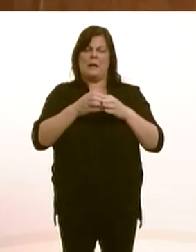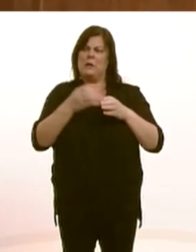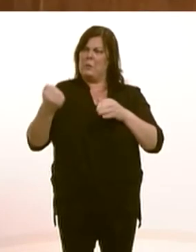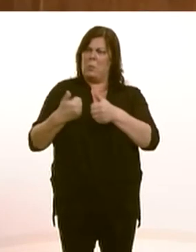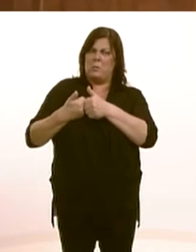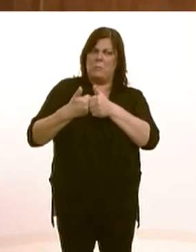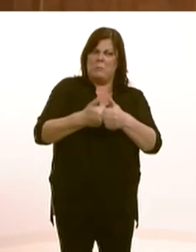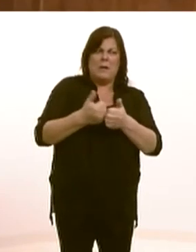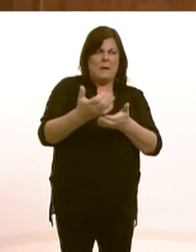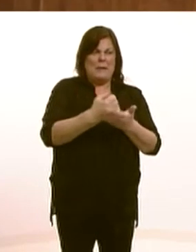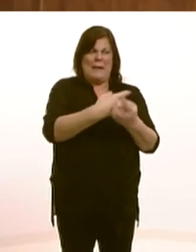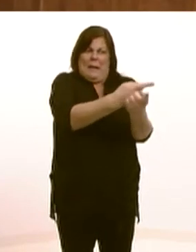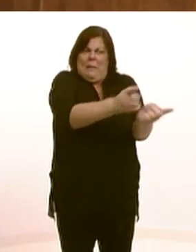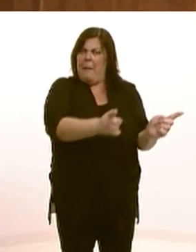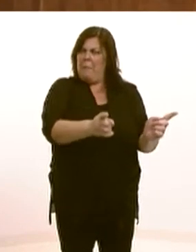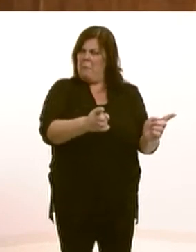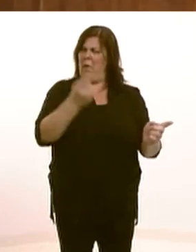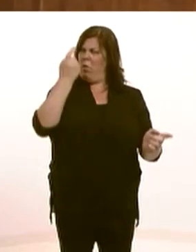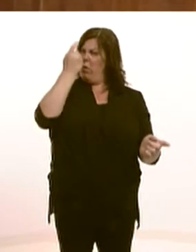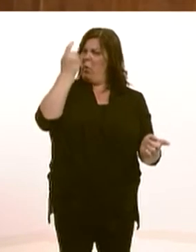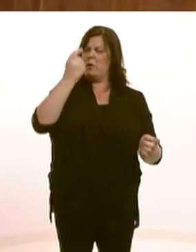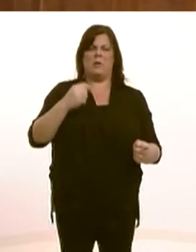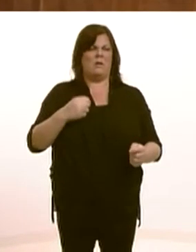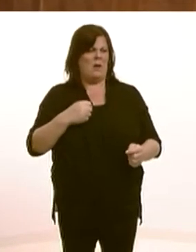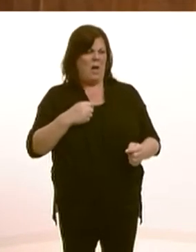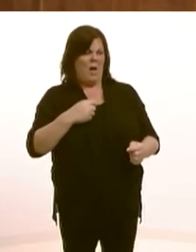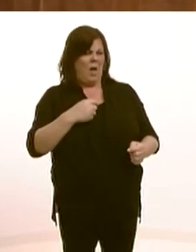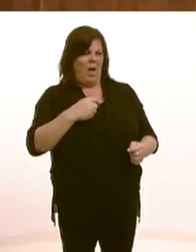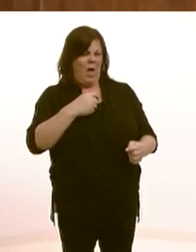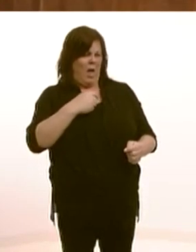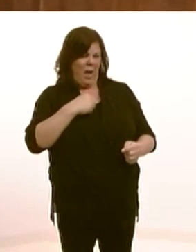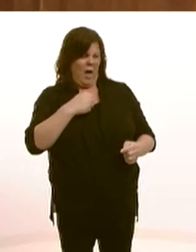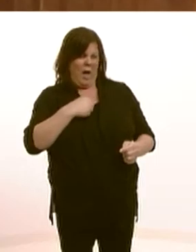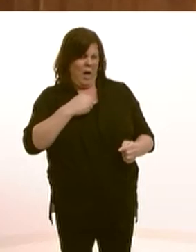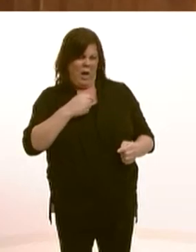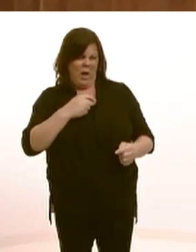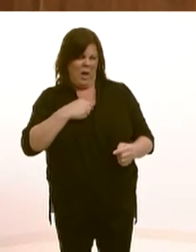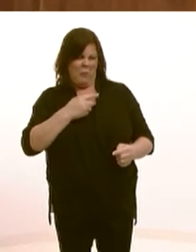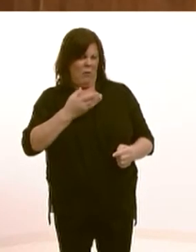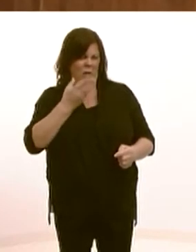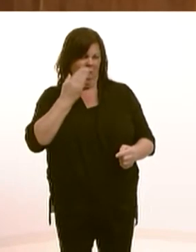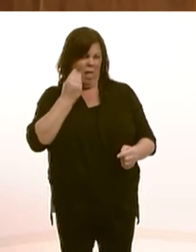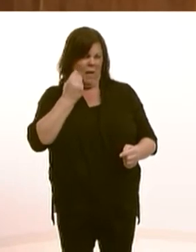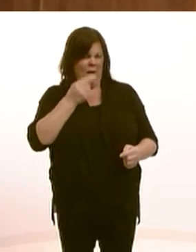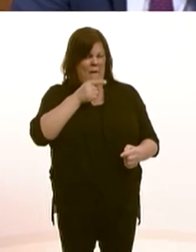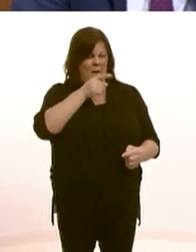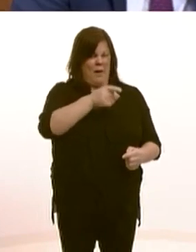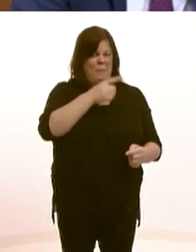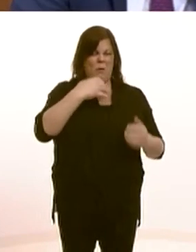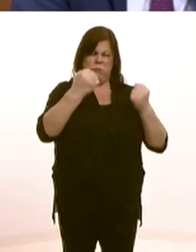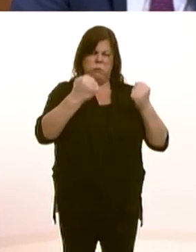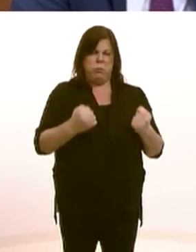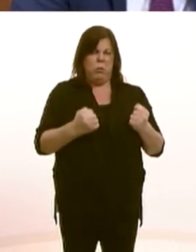Carwyn Jones: Well, Iím not going to take lectures from somebody who was a Thatcherite trumpet blower back in the 1980s.